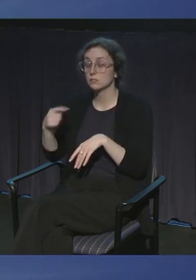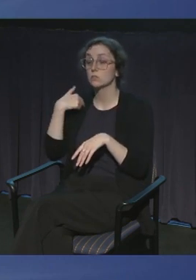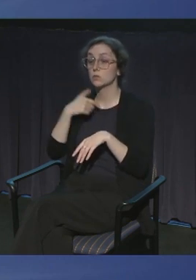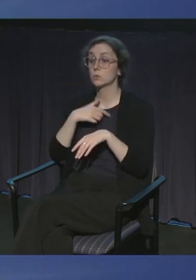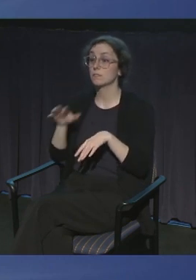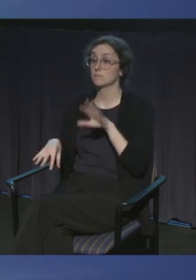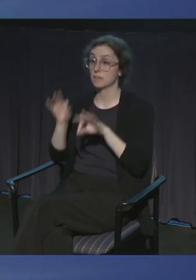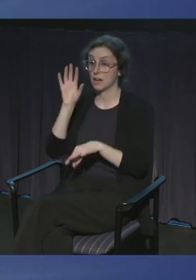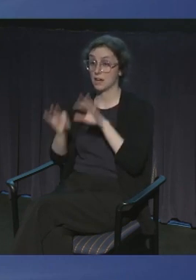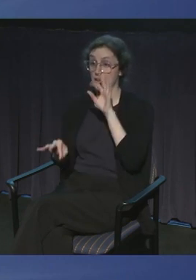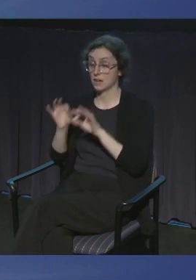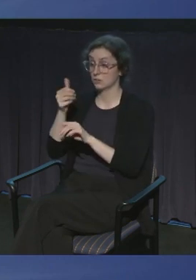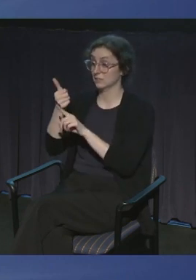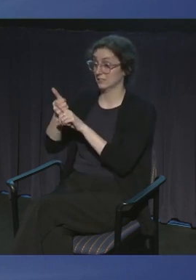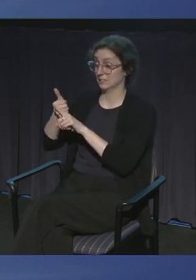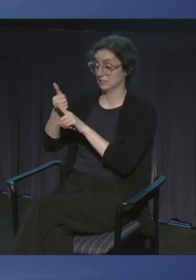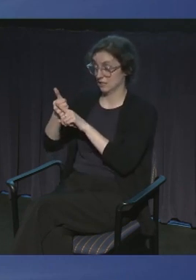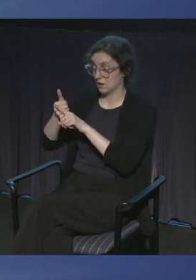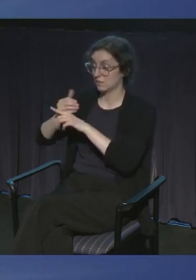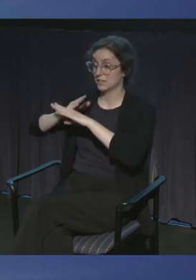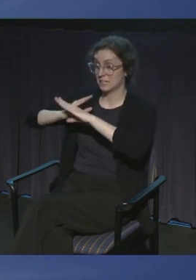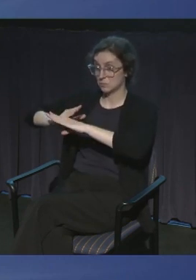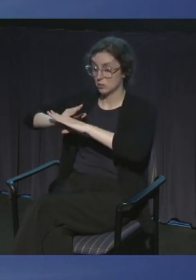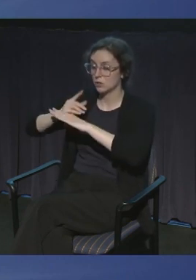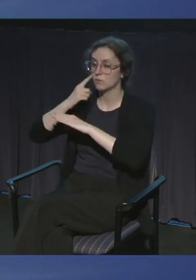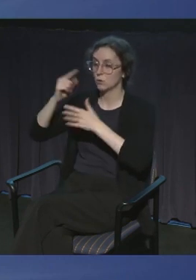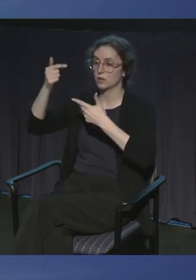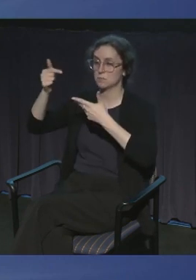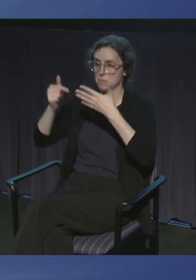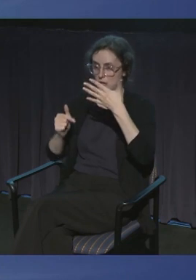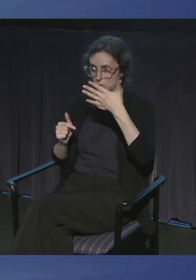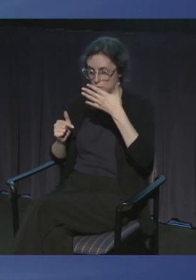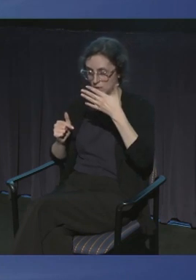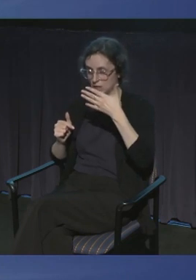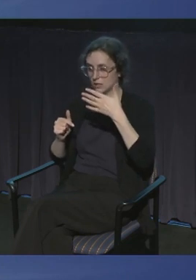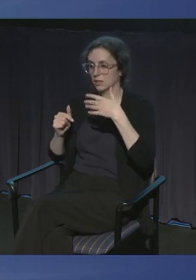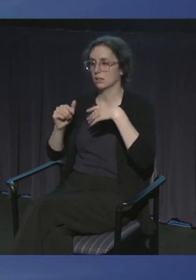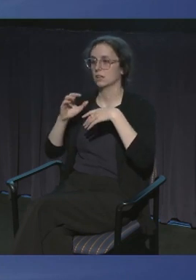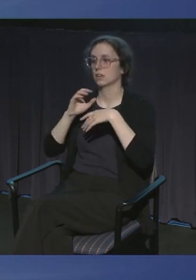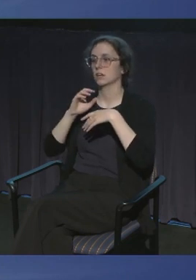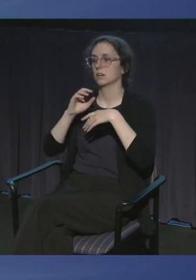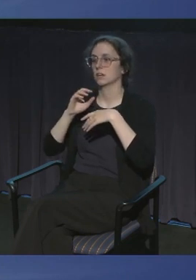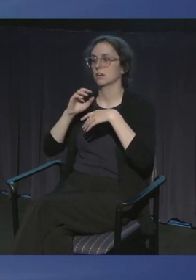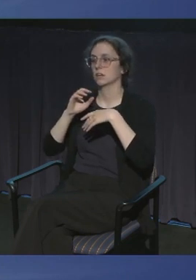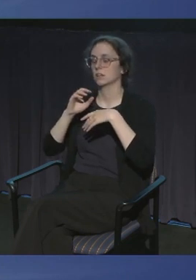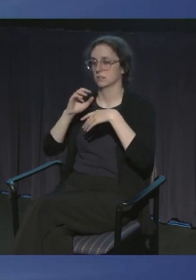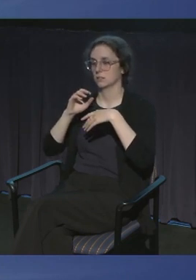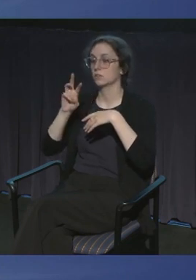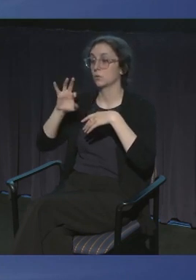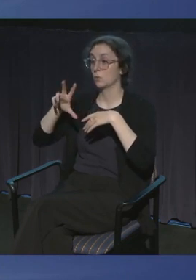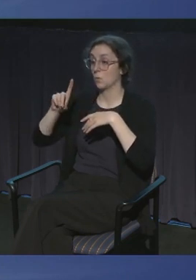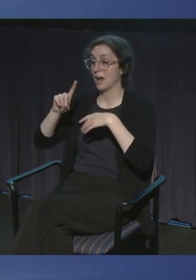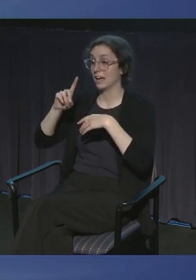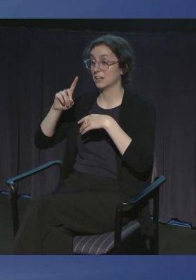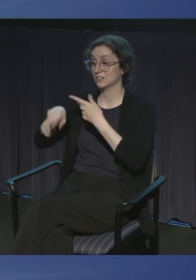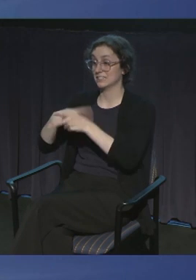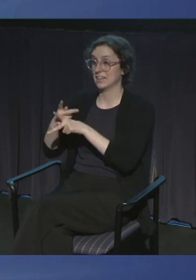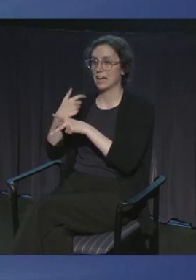OF THE NF-KB AND THE NF-- PATHWAY SO WE SEE NOTHING WITH